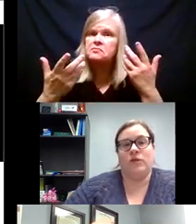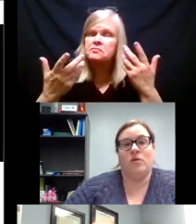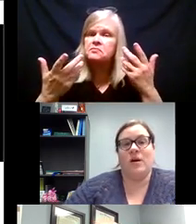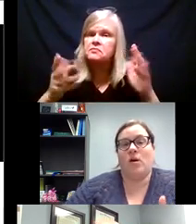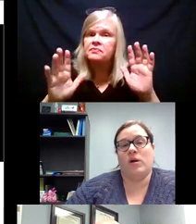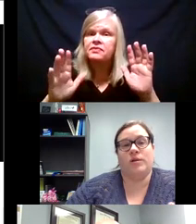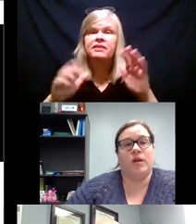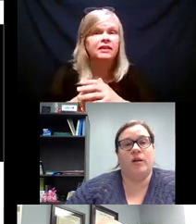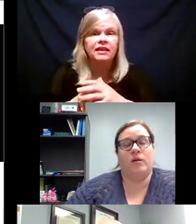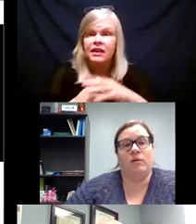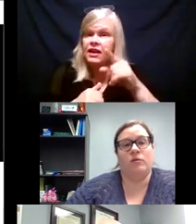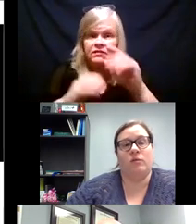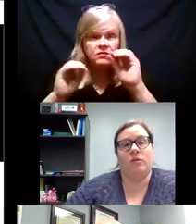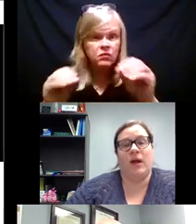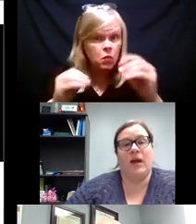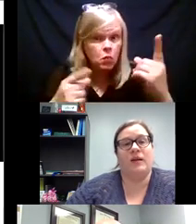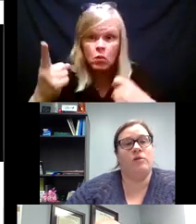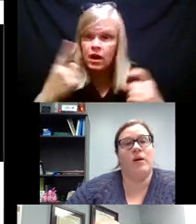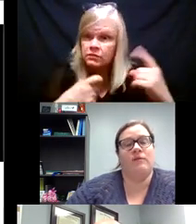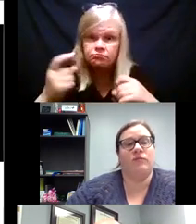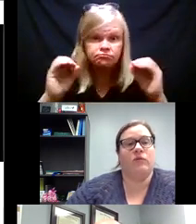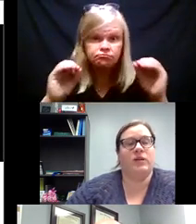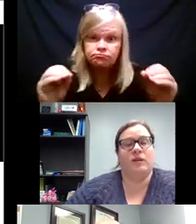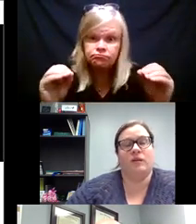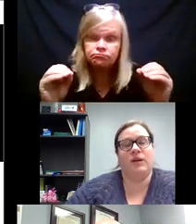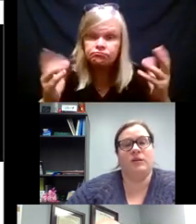SO IF YOU DON'T HAVE A QUESTION, AND YOU HAVE CLICKED ON THE LINK